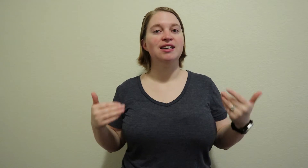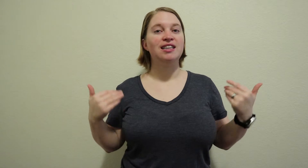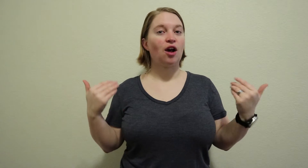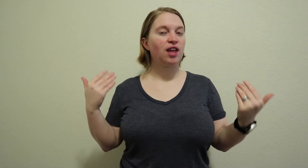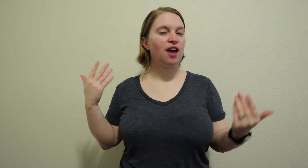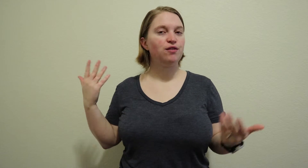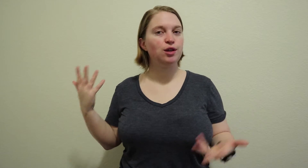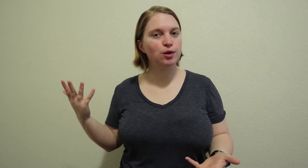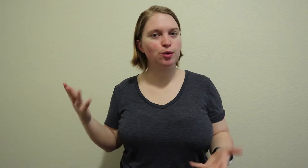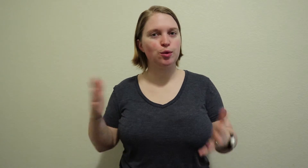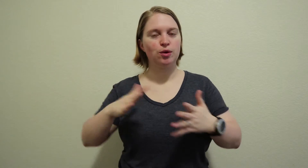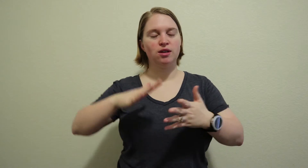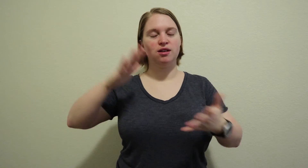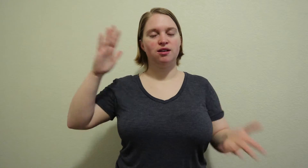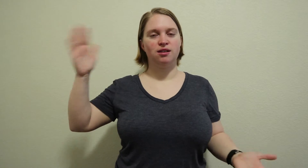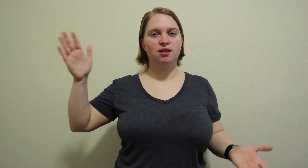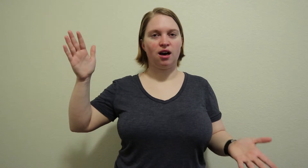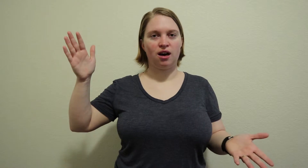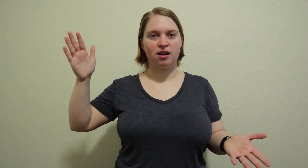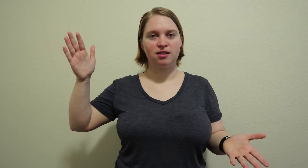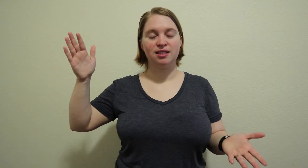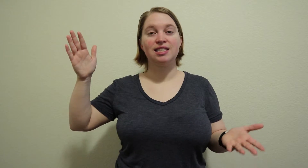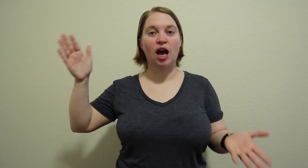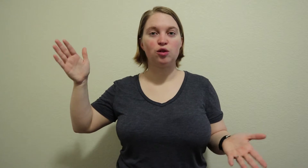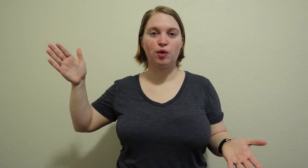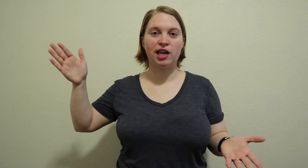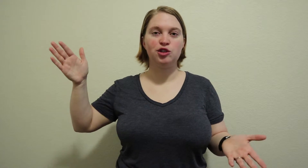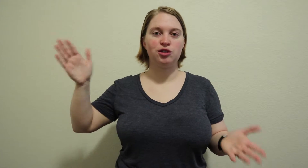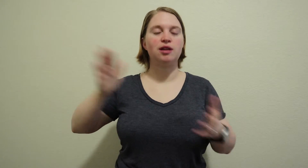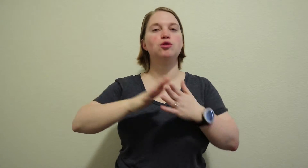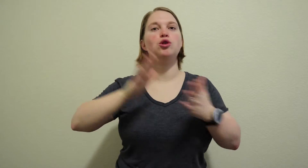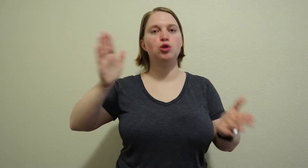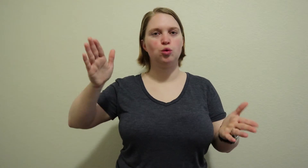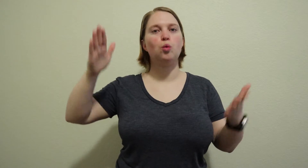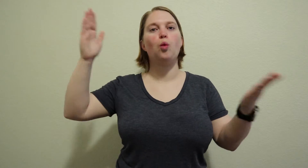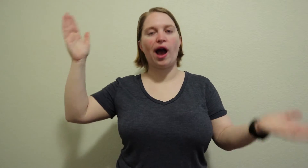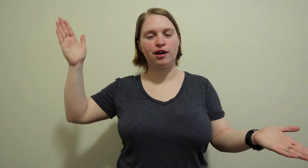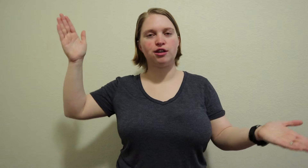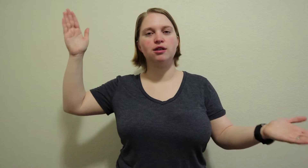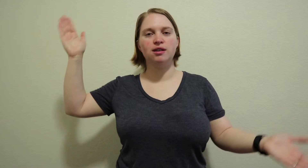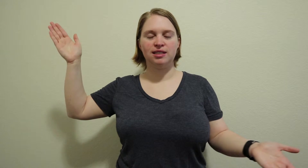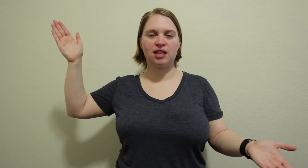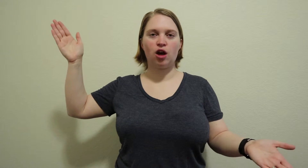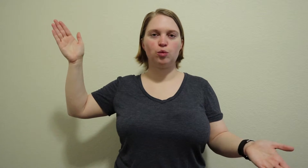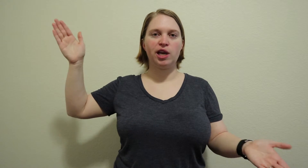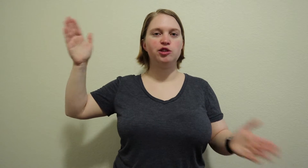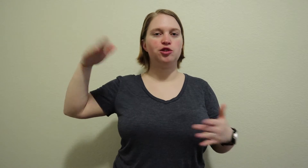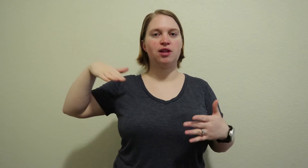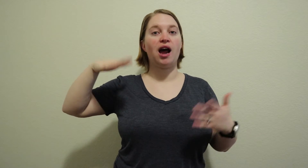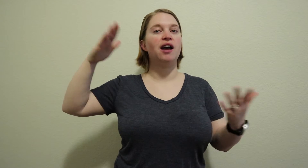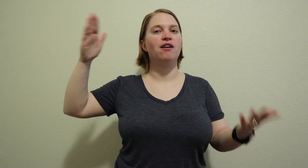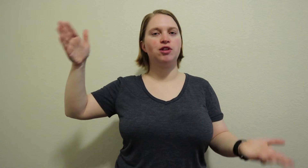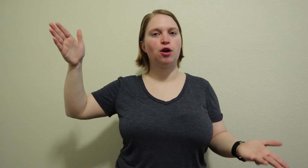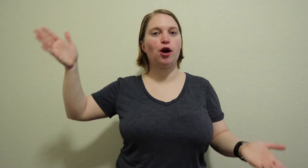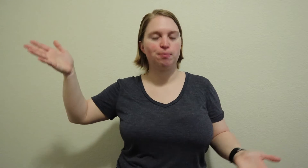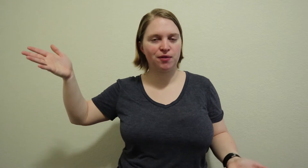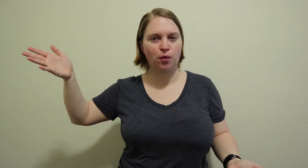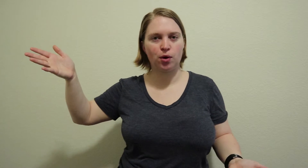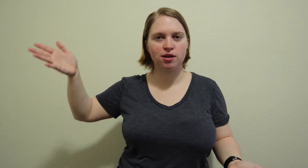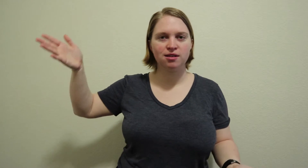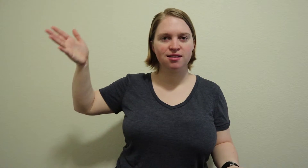now that I've new sound range like new wider sound range that I haven't heard before